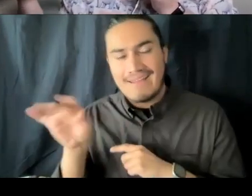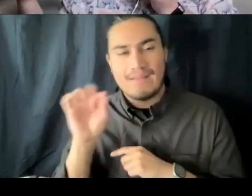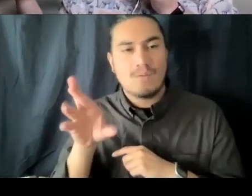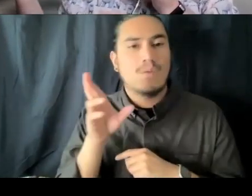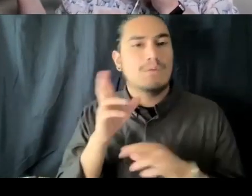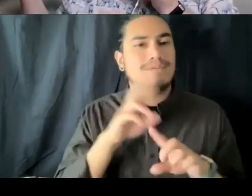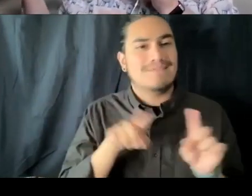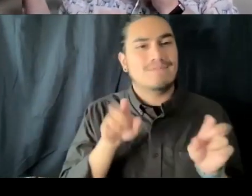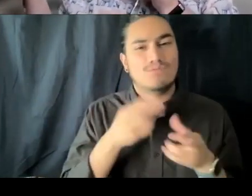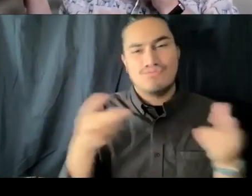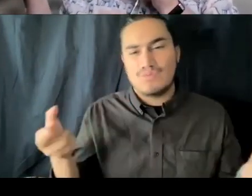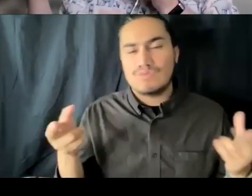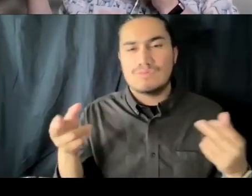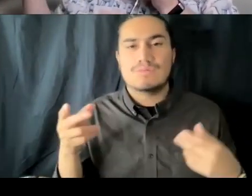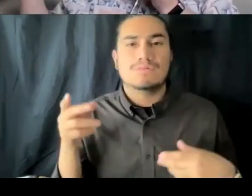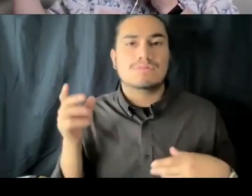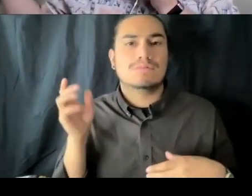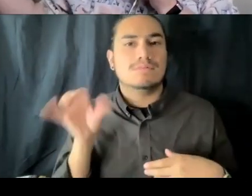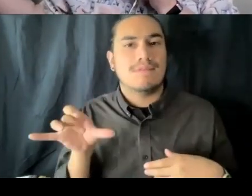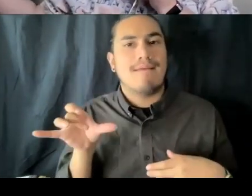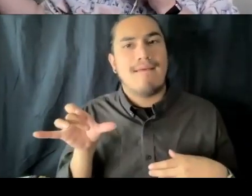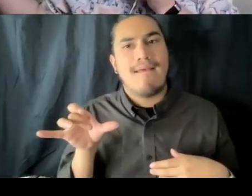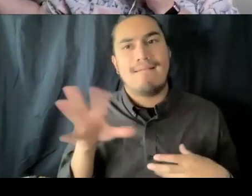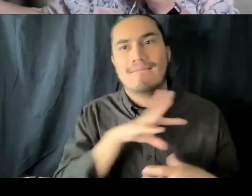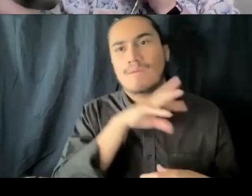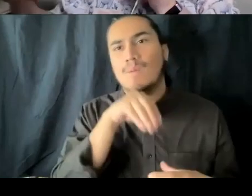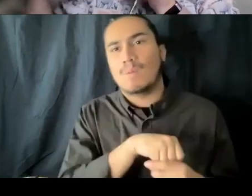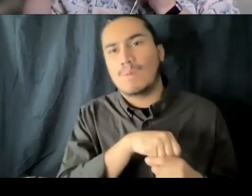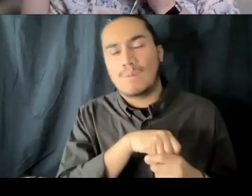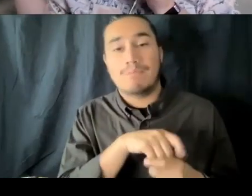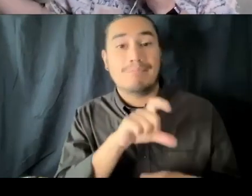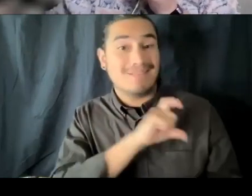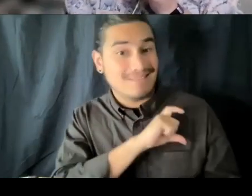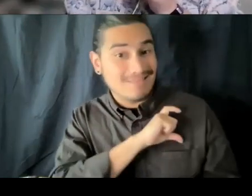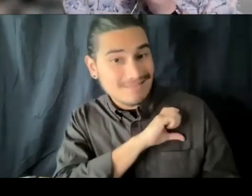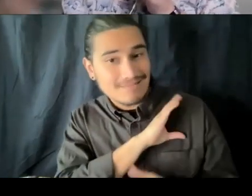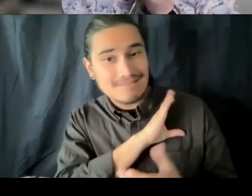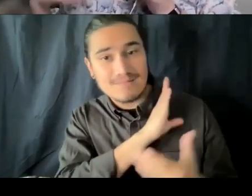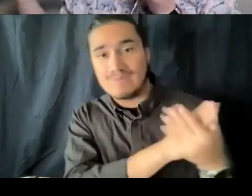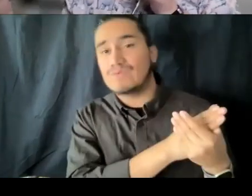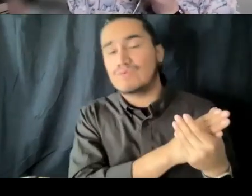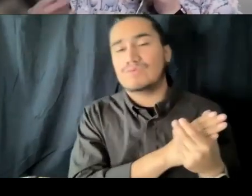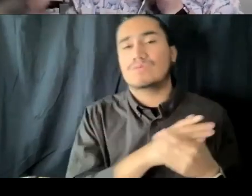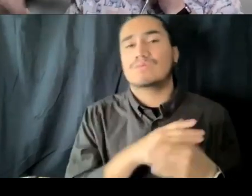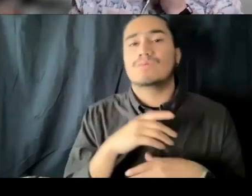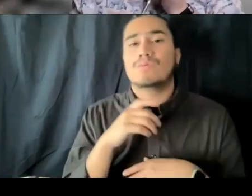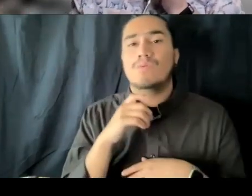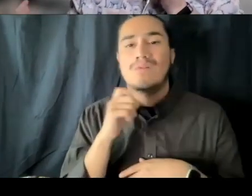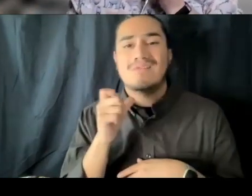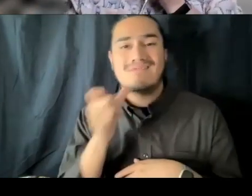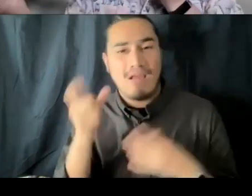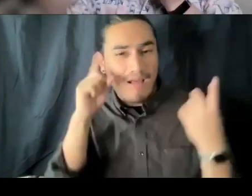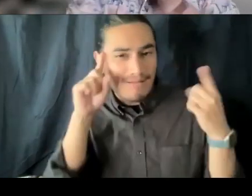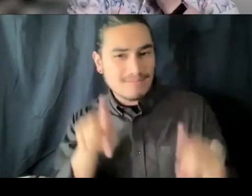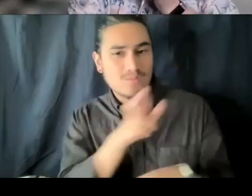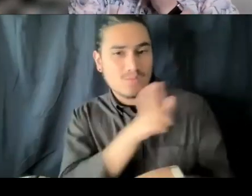that may involve, you know, police intervention or non-consensual hospitalization or things like that,